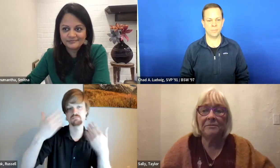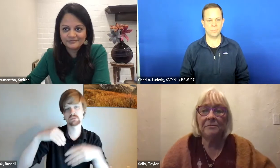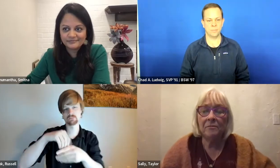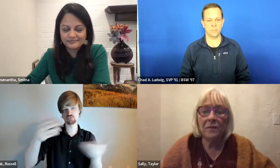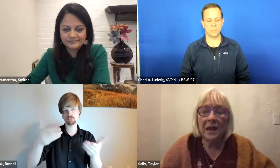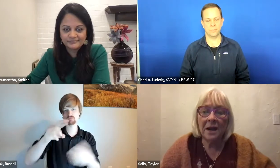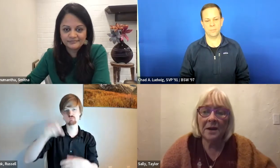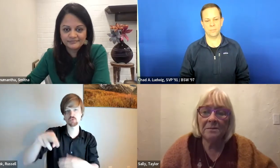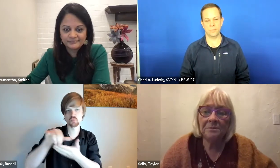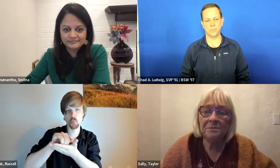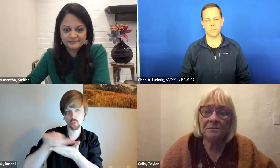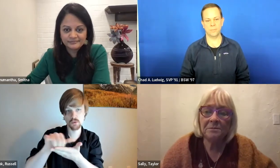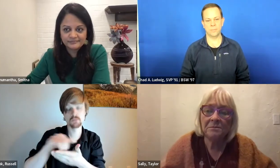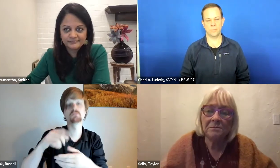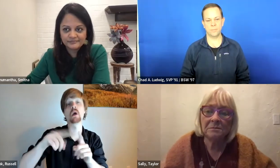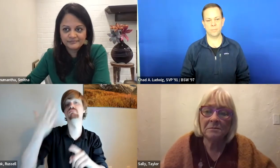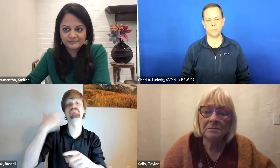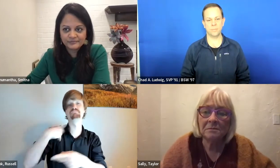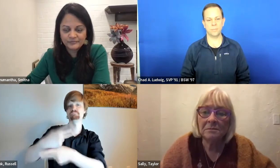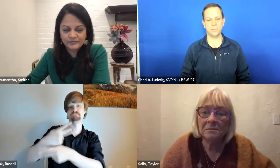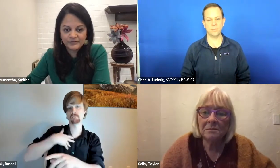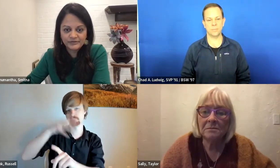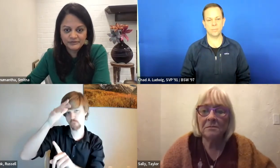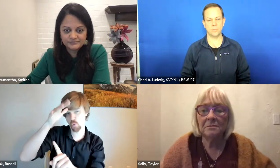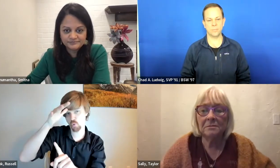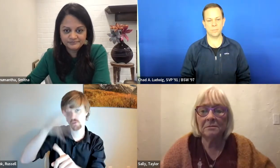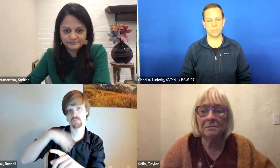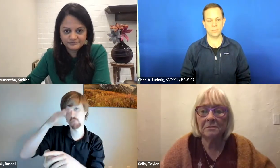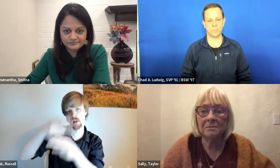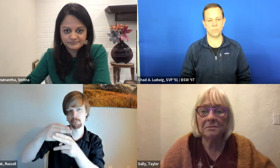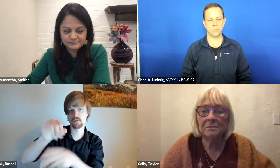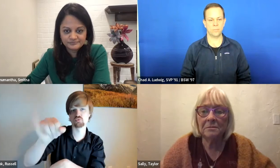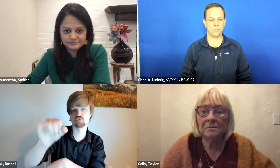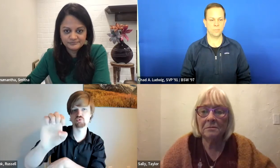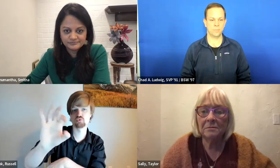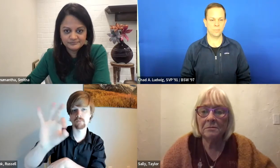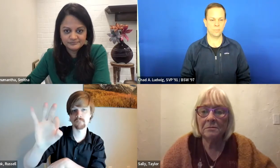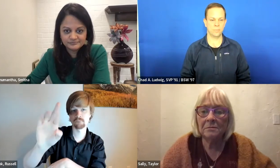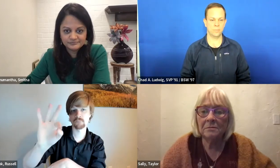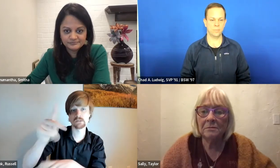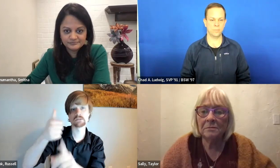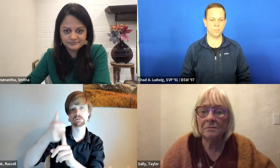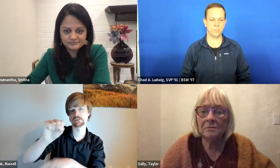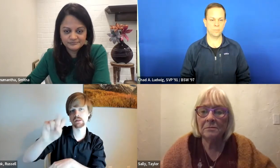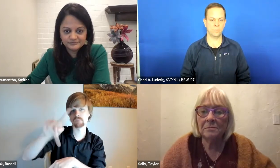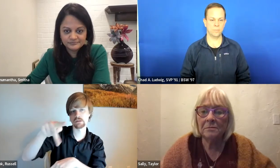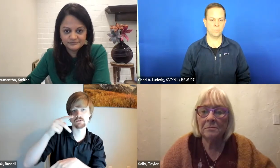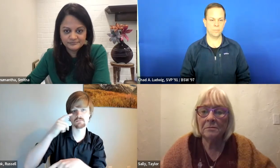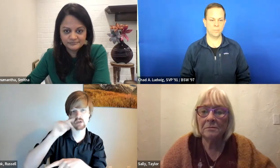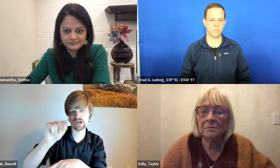Sure. My name is Russell Frink. I'm actually here in Rochester, New York. I was a caregiver for my father. His name is Jeffrey.